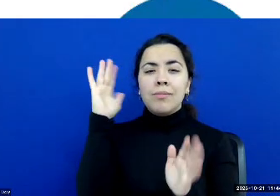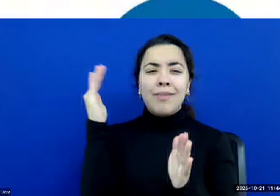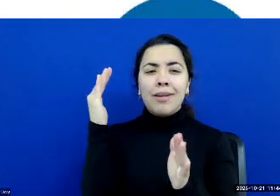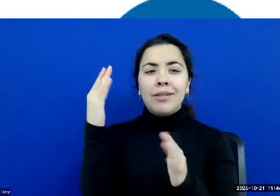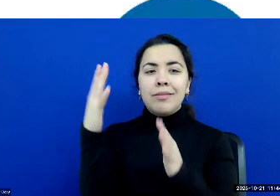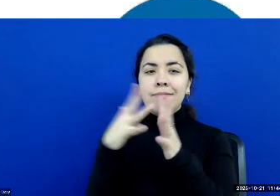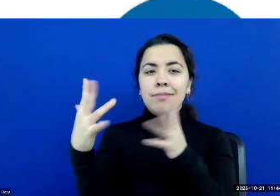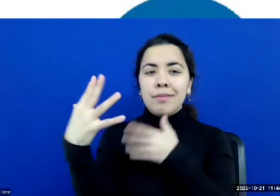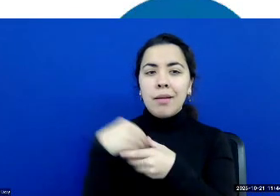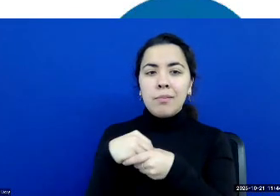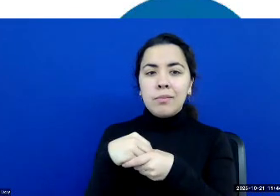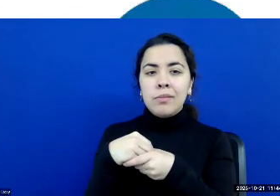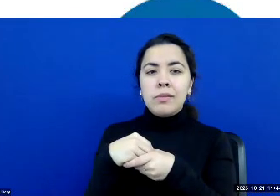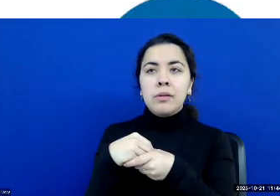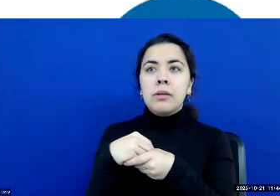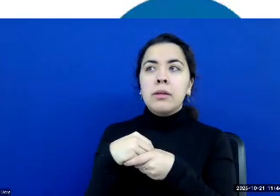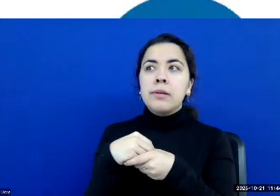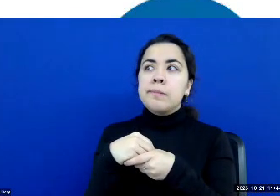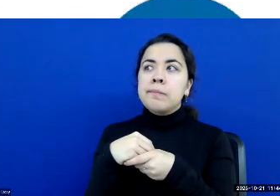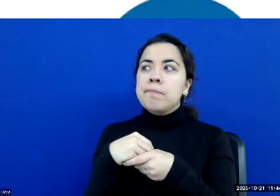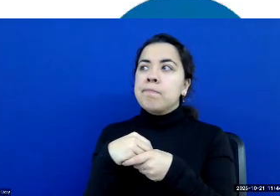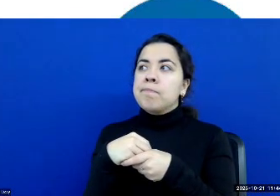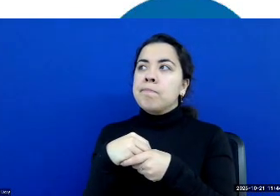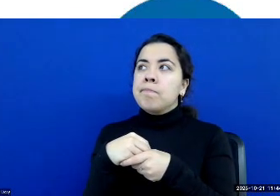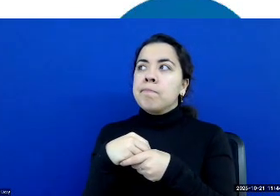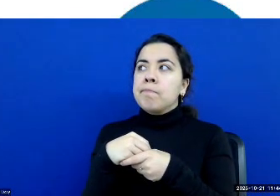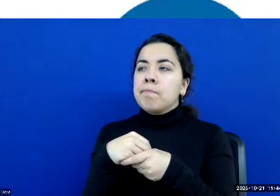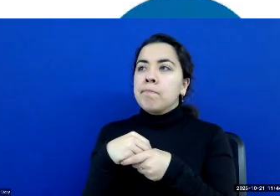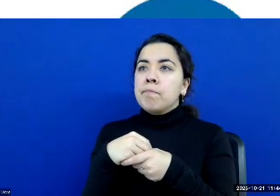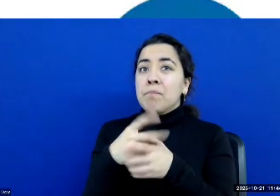Kathleen DeForest: Because it kind of encapsulate… encapsulates,